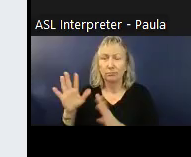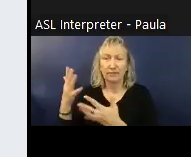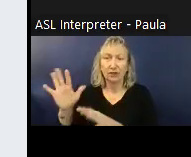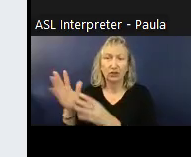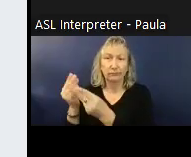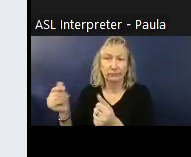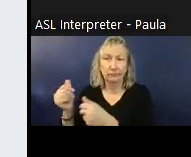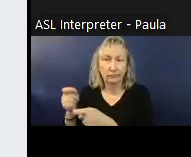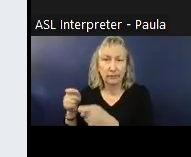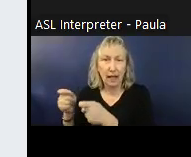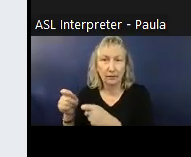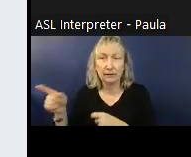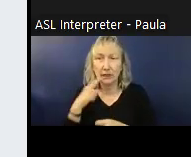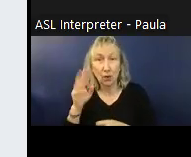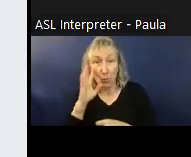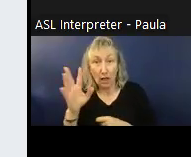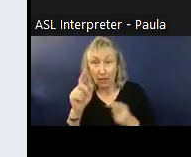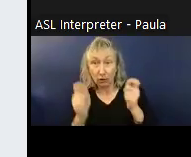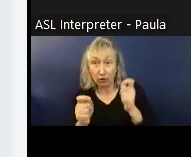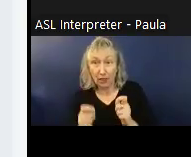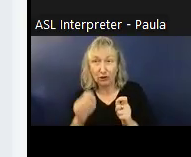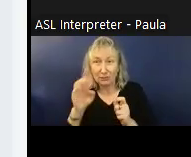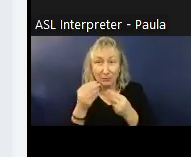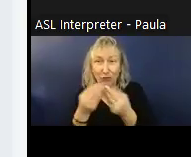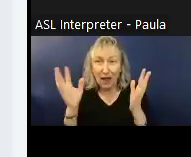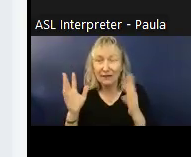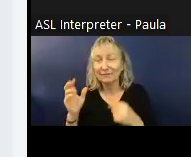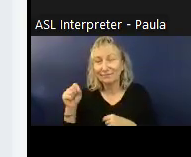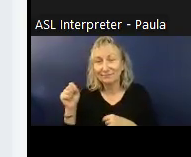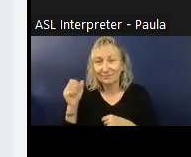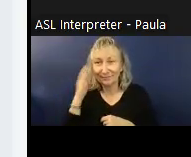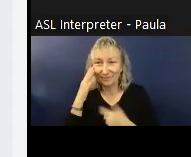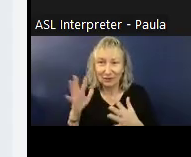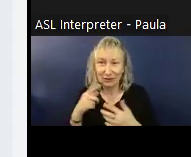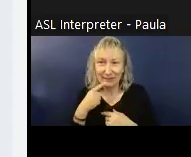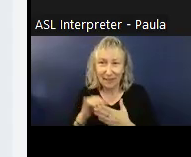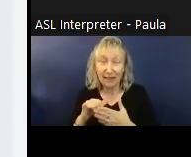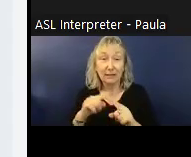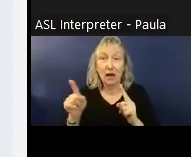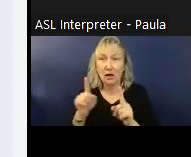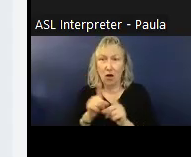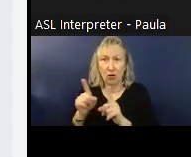Will these new changes be provided for us to review? But we also have another question about the definition section from Steph.